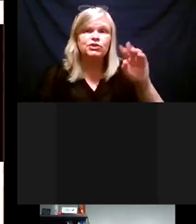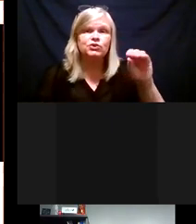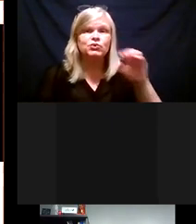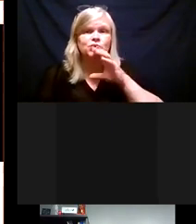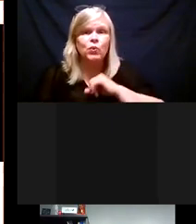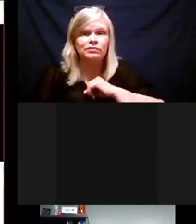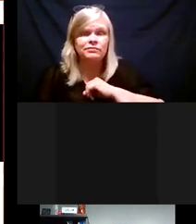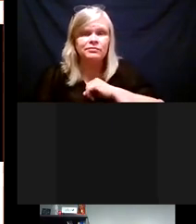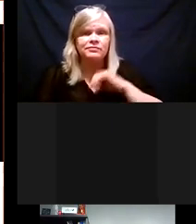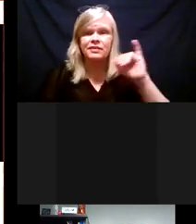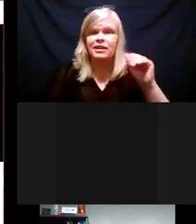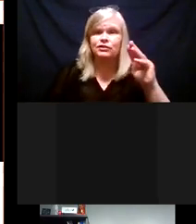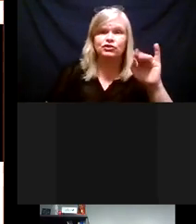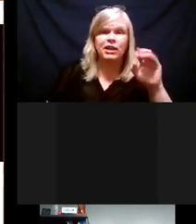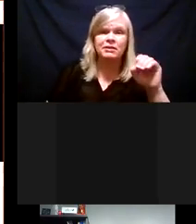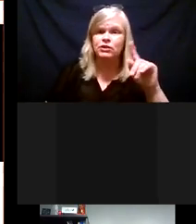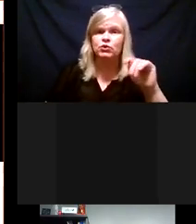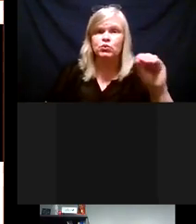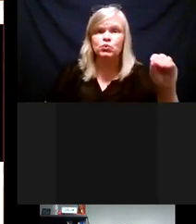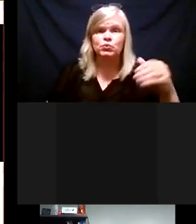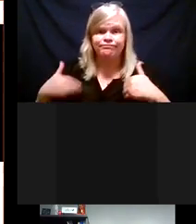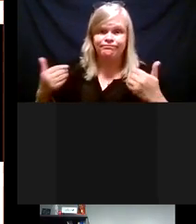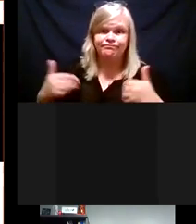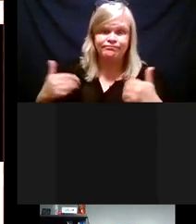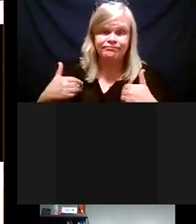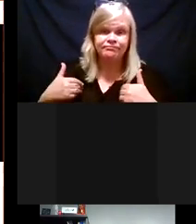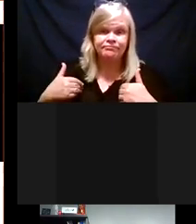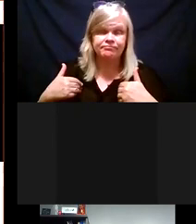JAMIE IS TOO YOUNG. UNDER IOWA LAW A 13-YEAR-OLD IS